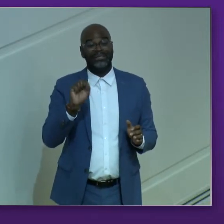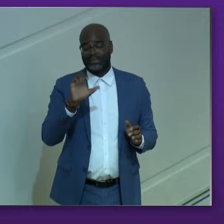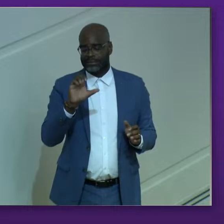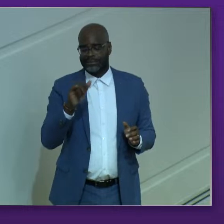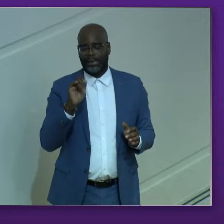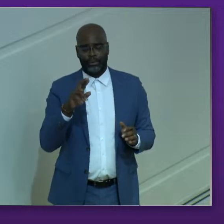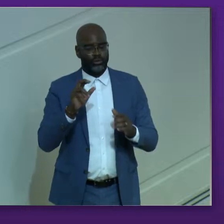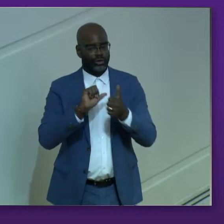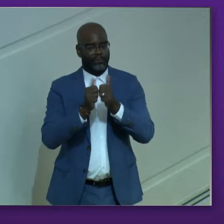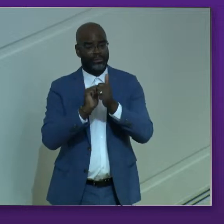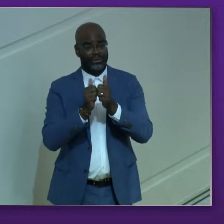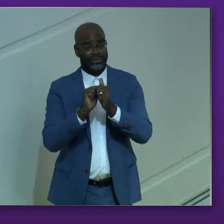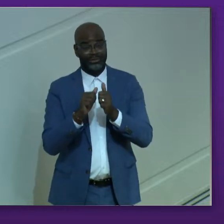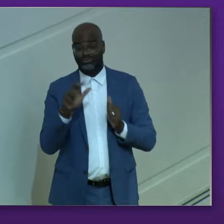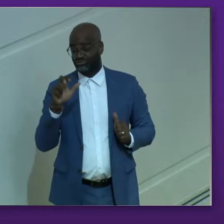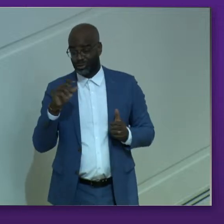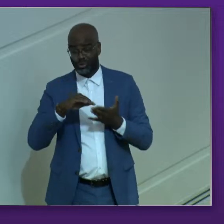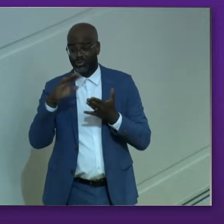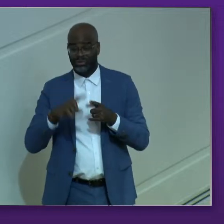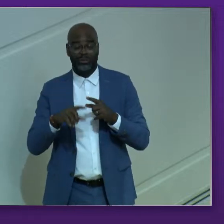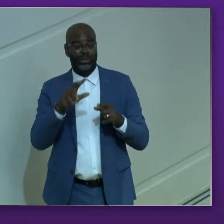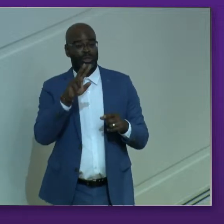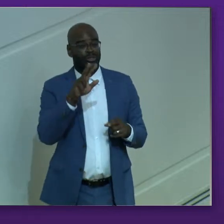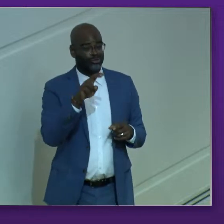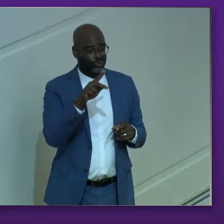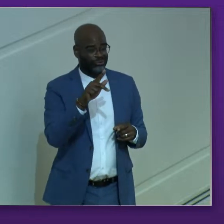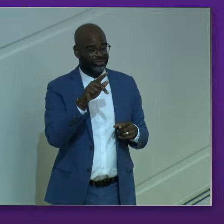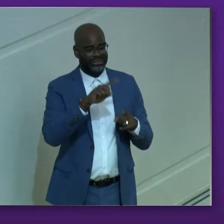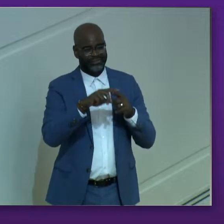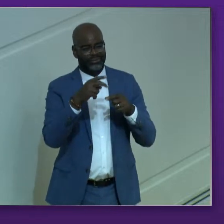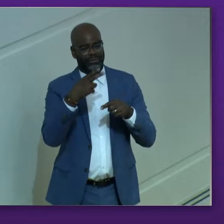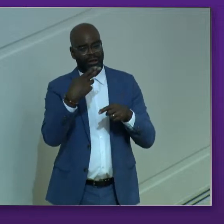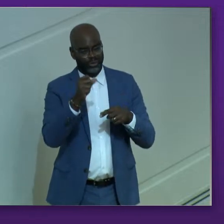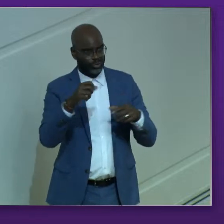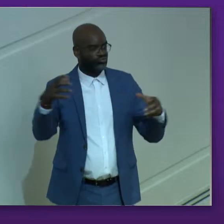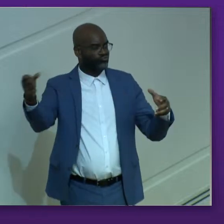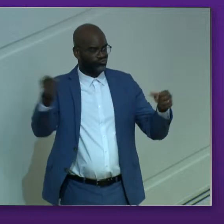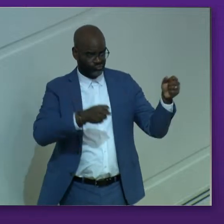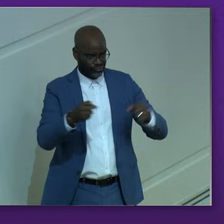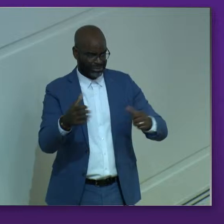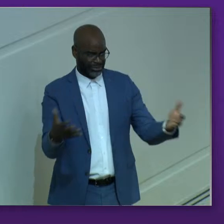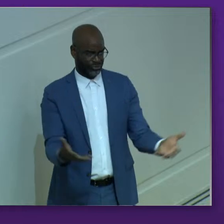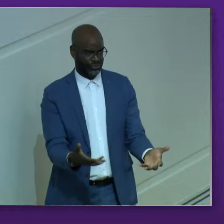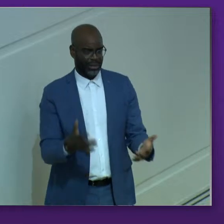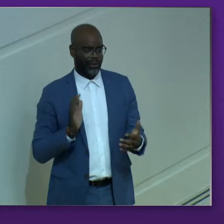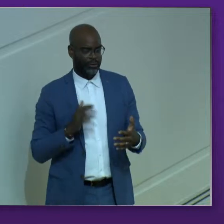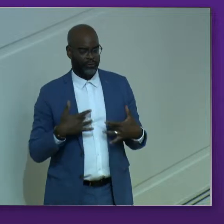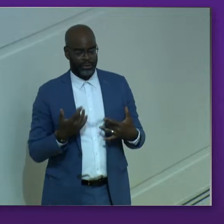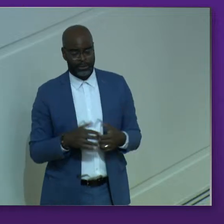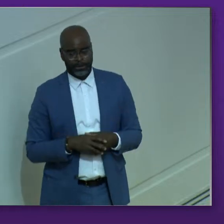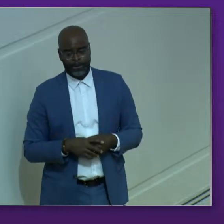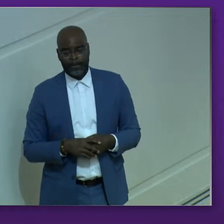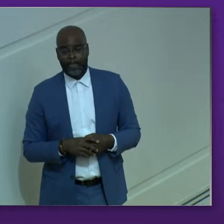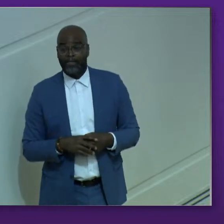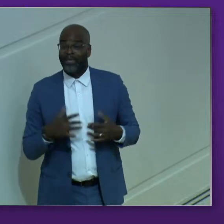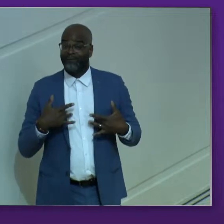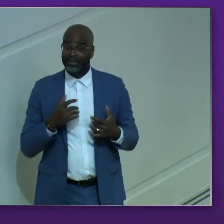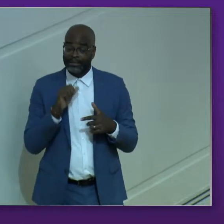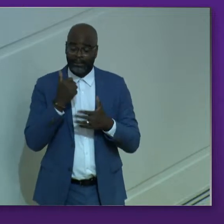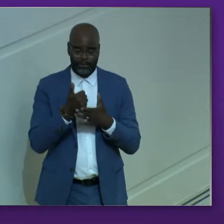LOTS OF PLANS AND SHIFTING